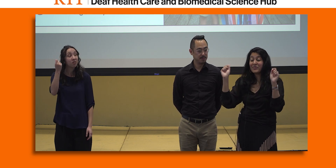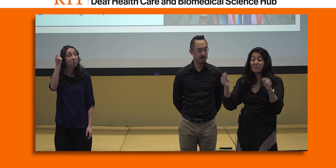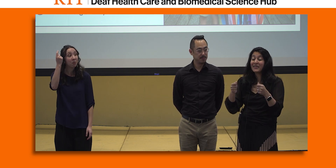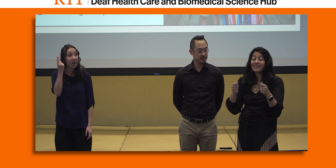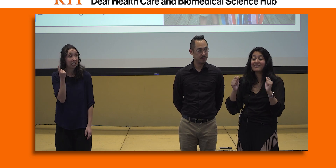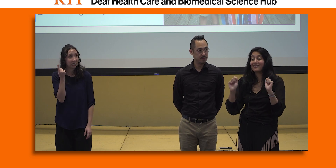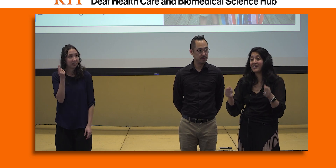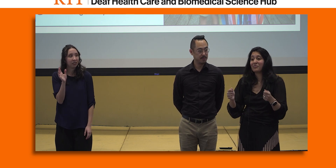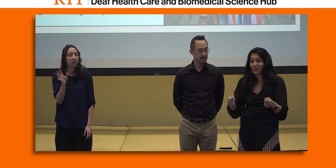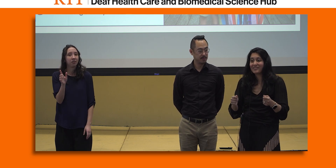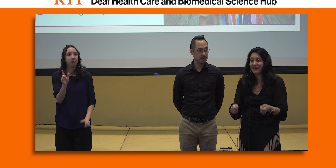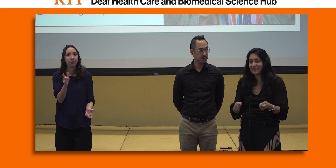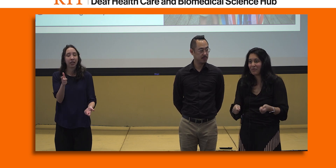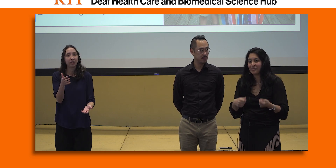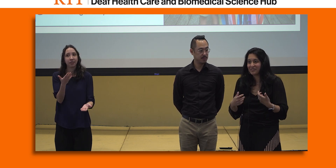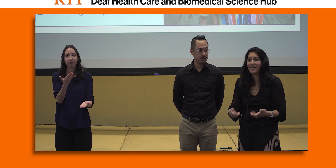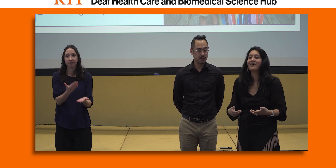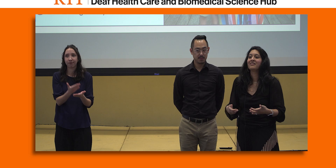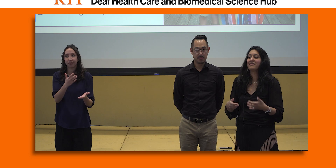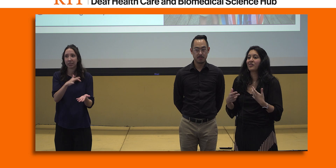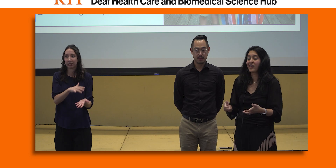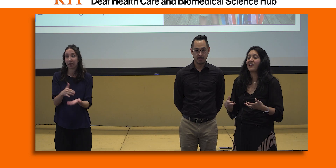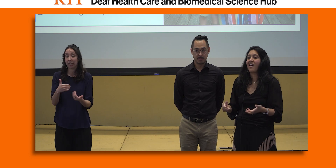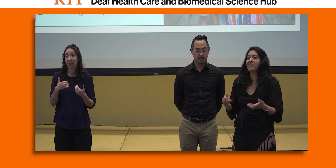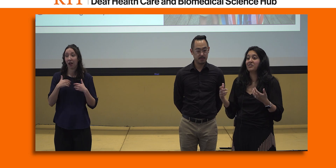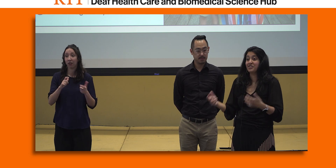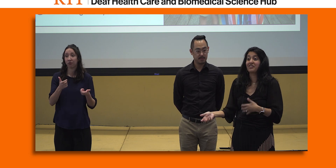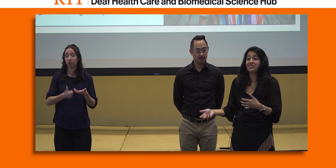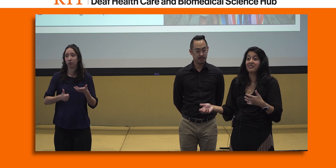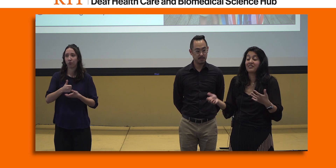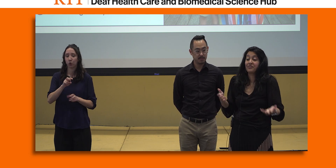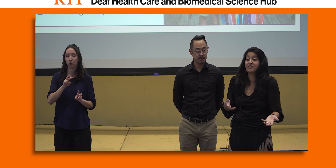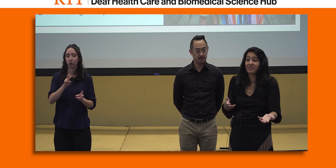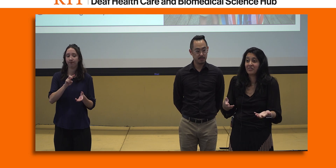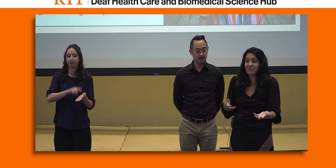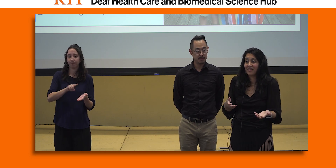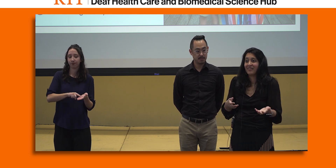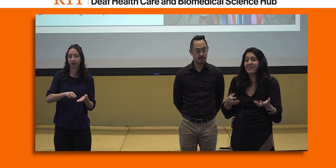The biggest landmark study that was done looking at rejection and liver transplant,